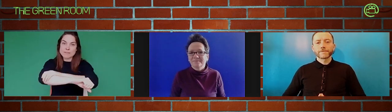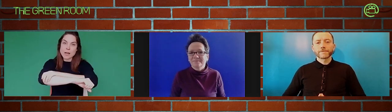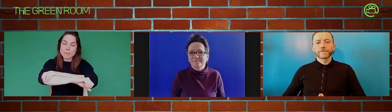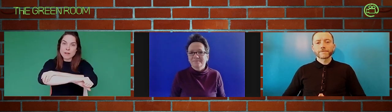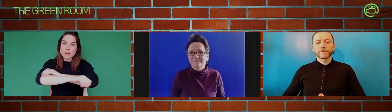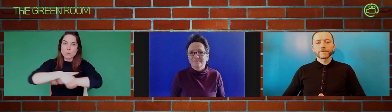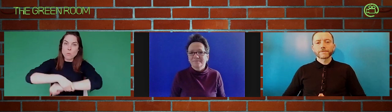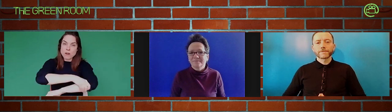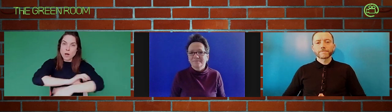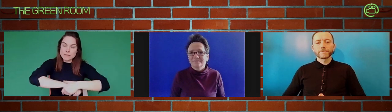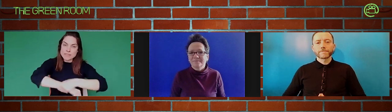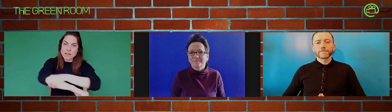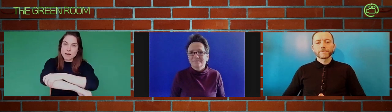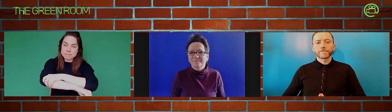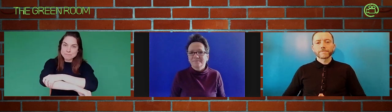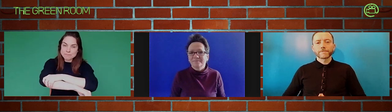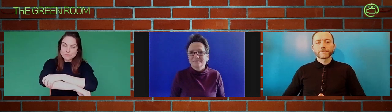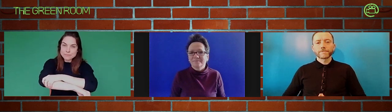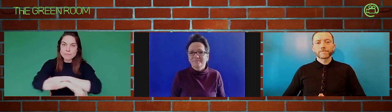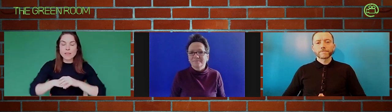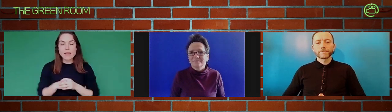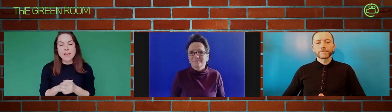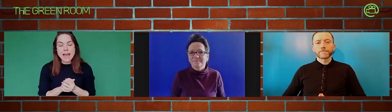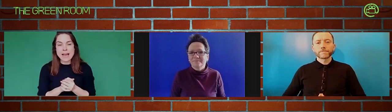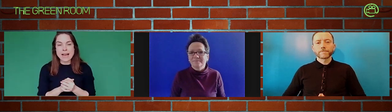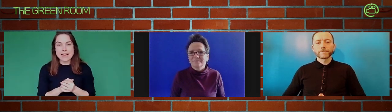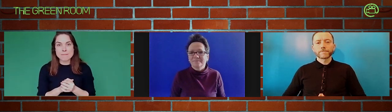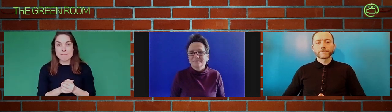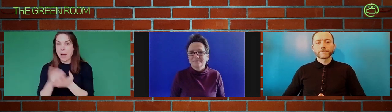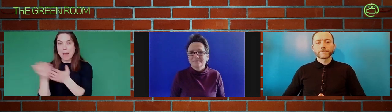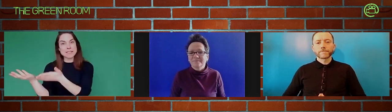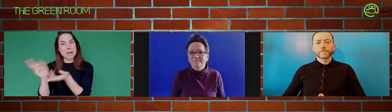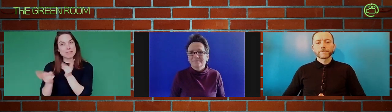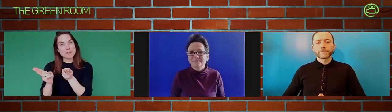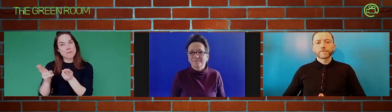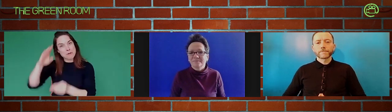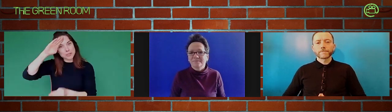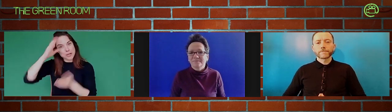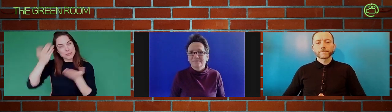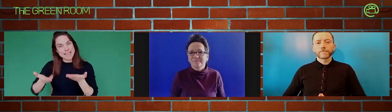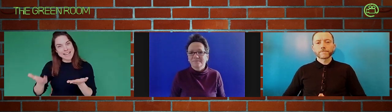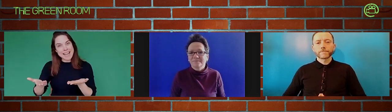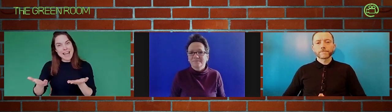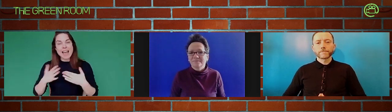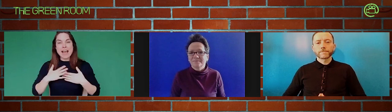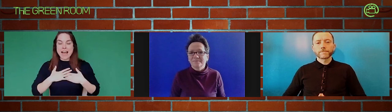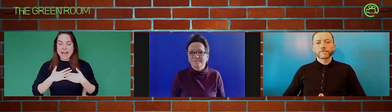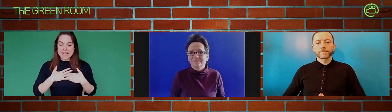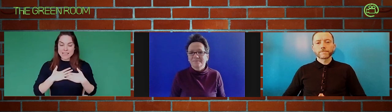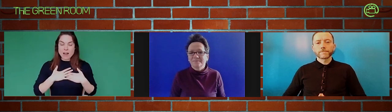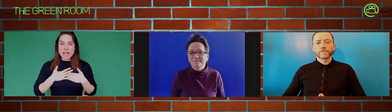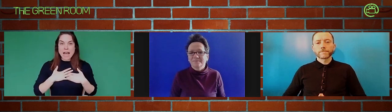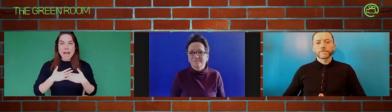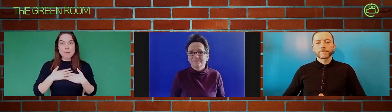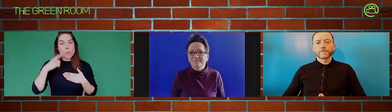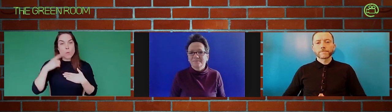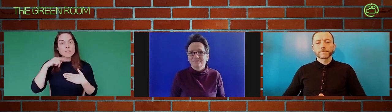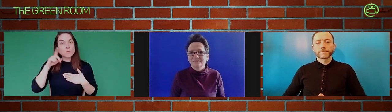up one arm at a time I'm interpreting for Joe today and i am a white woman.